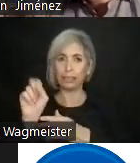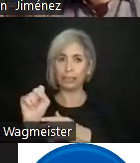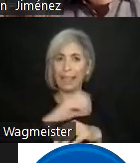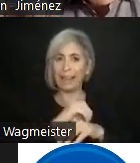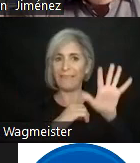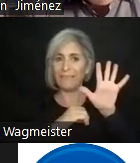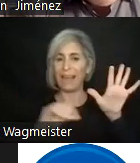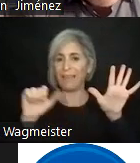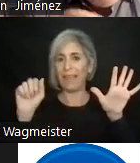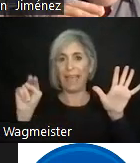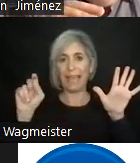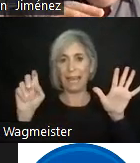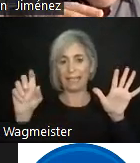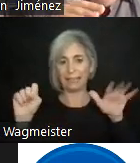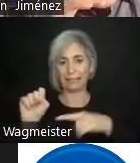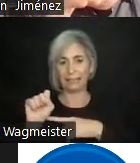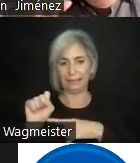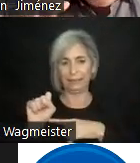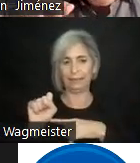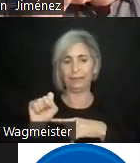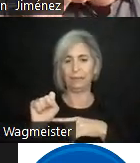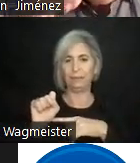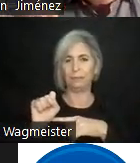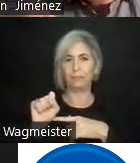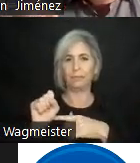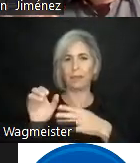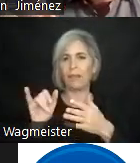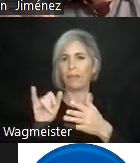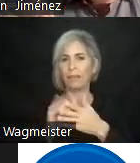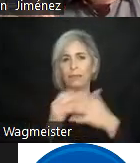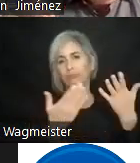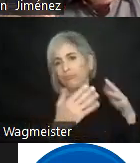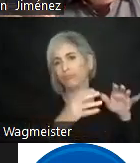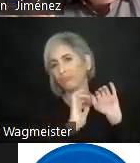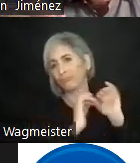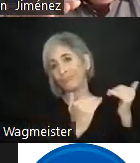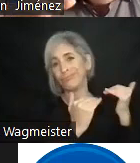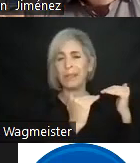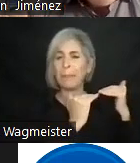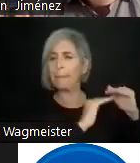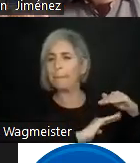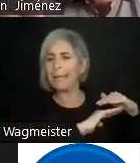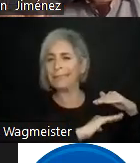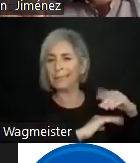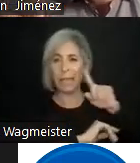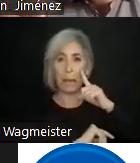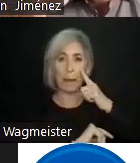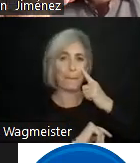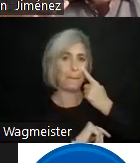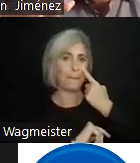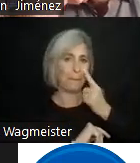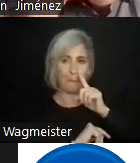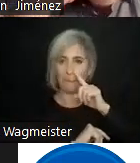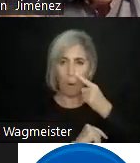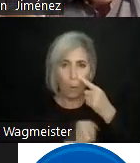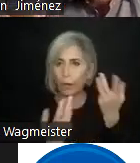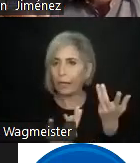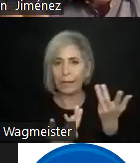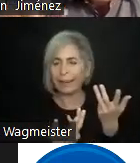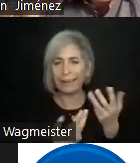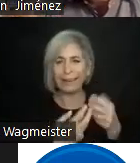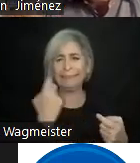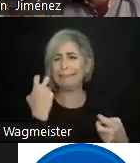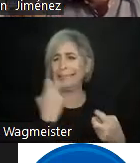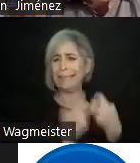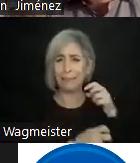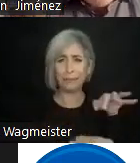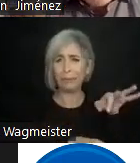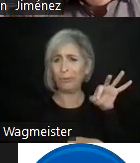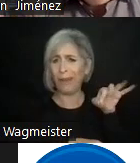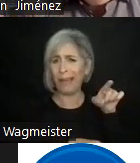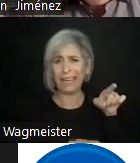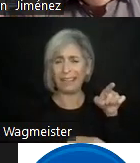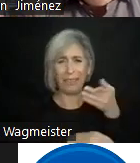There is a very plain structure. And so boring and a little bit difficult to find some things.